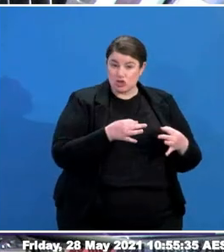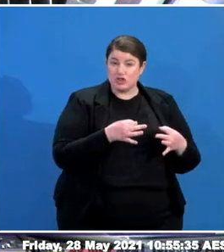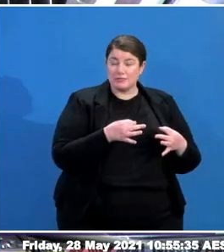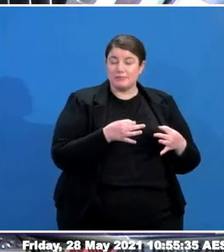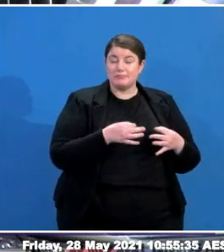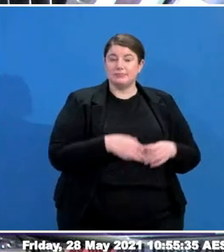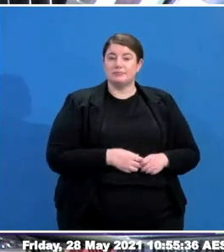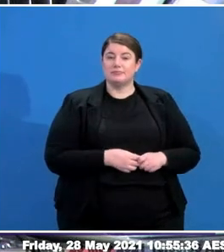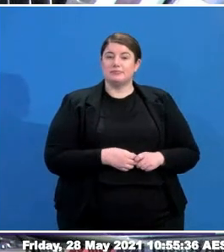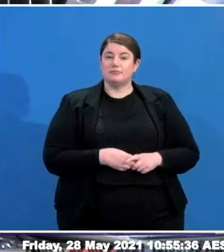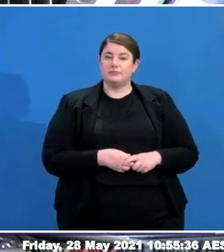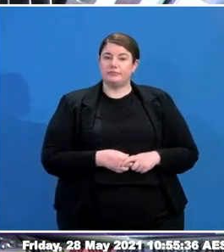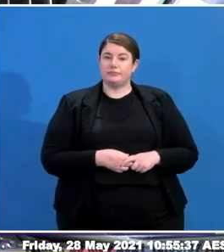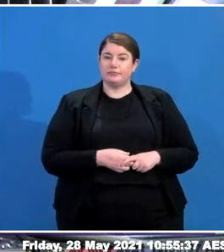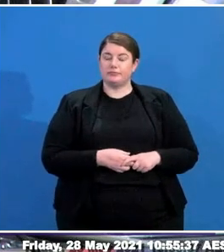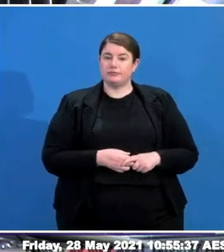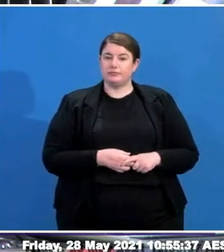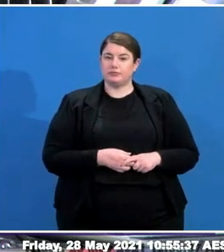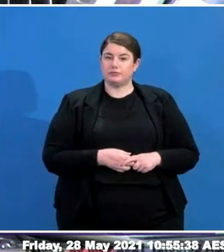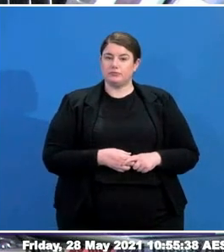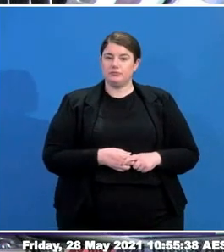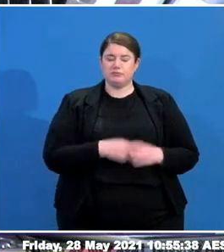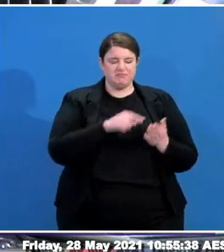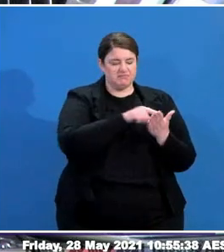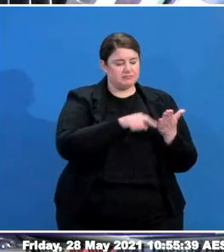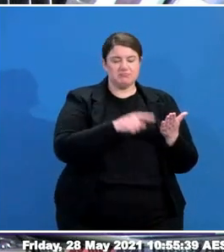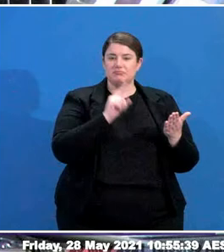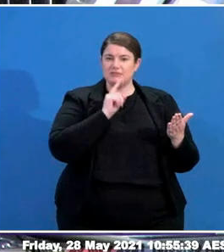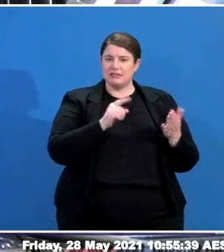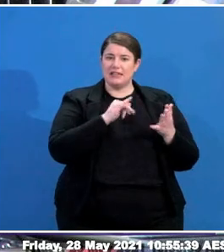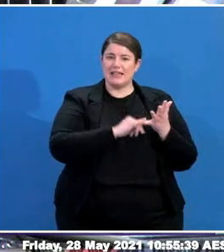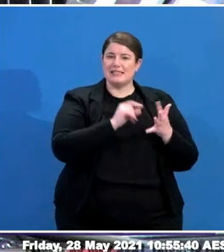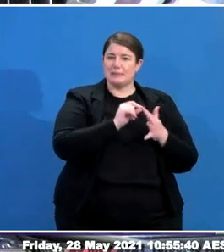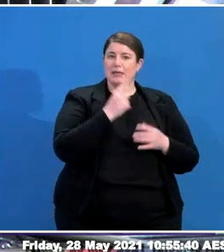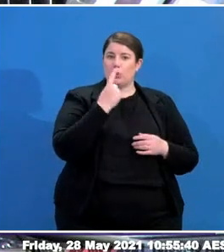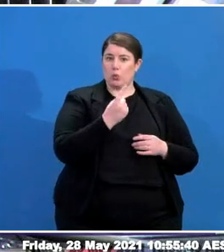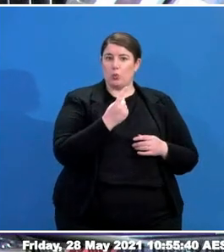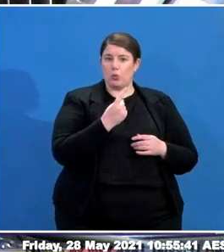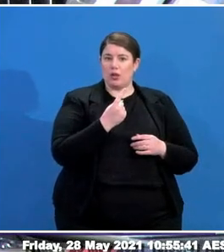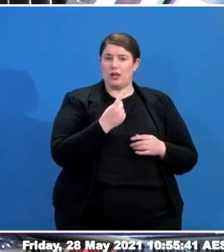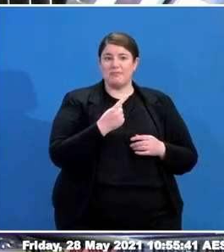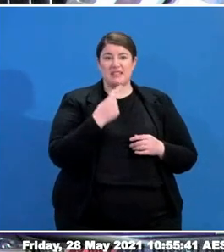you say you note that SP1 disputes the adverse findings